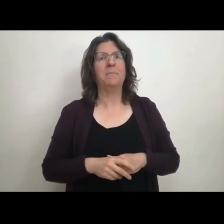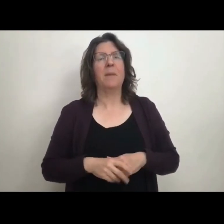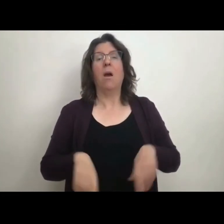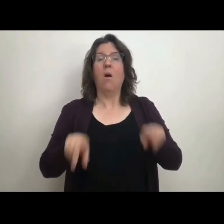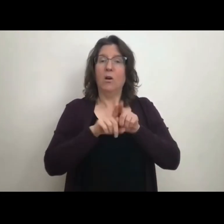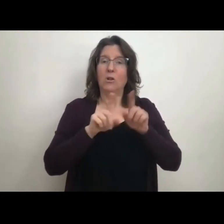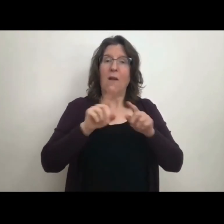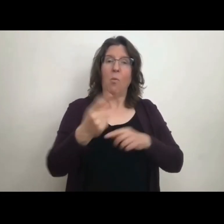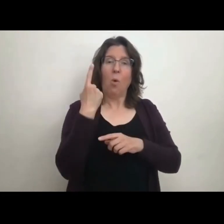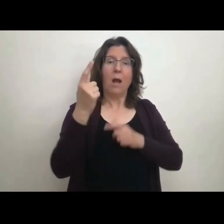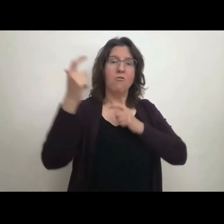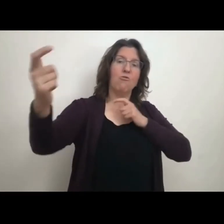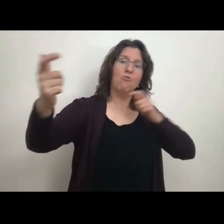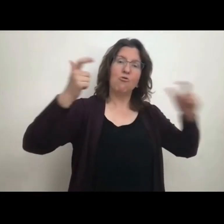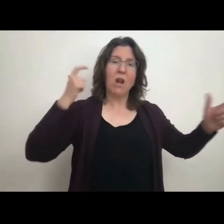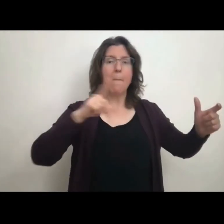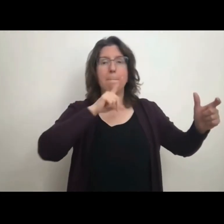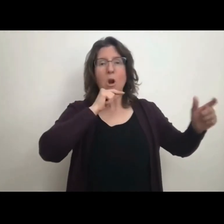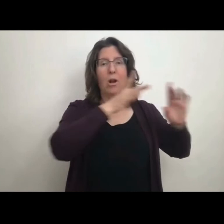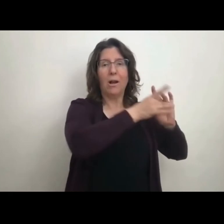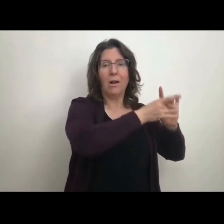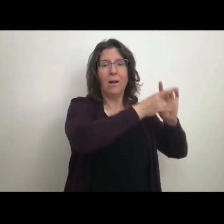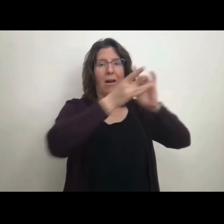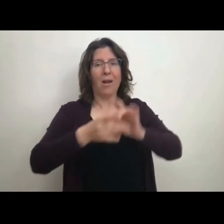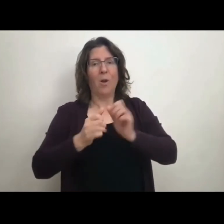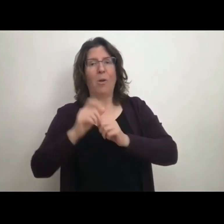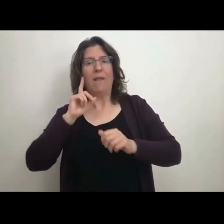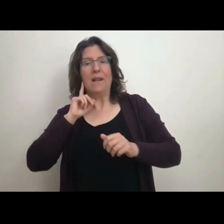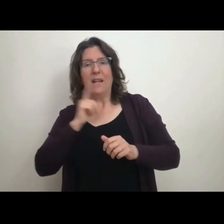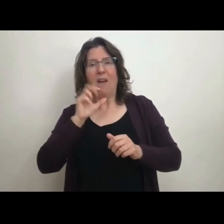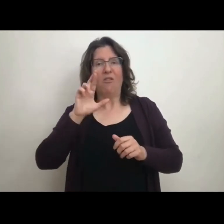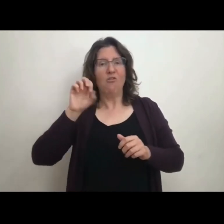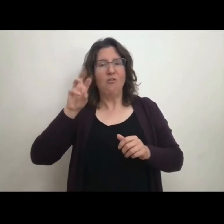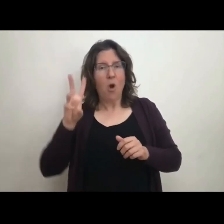Finally, to carry through the metaphor of the black deaf crow . . .